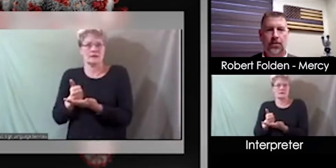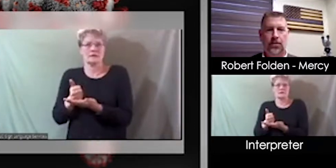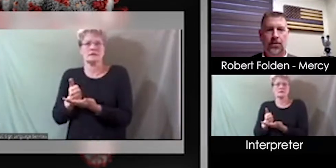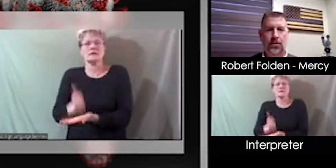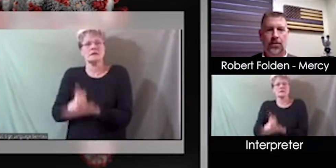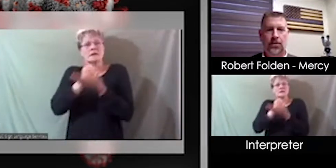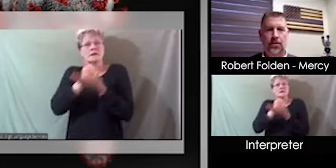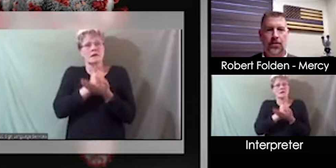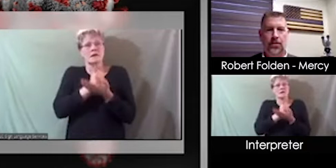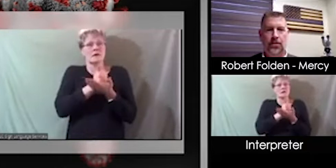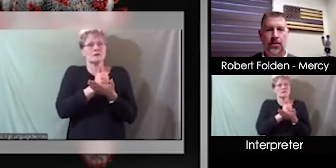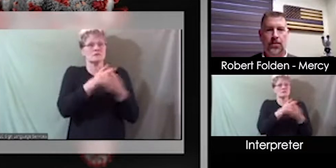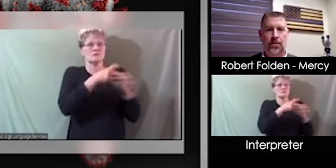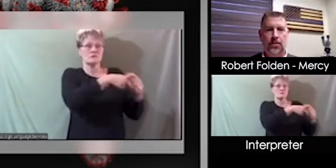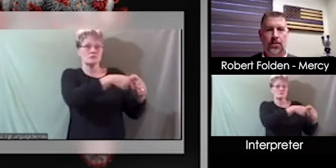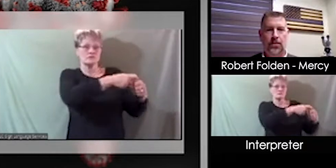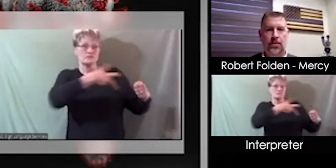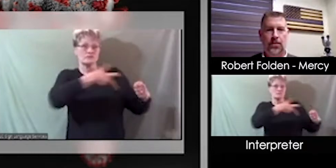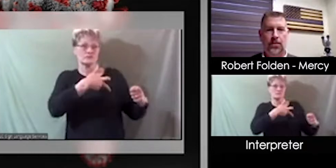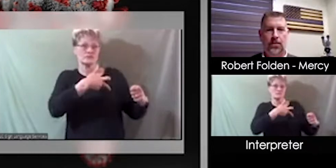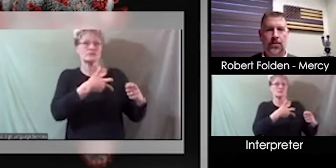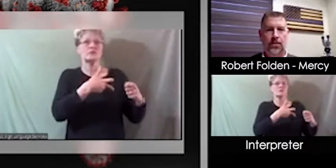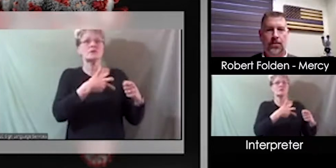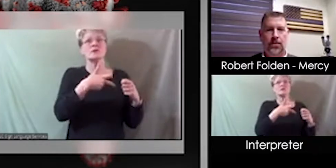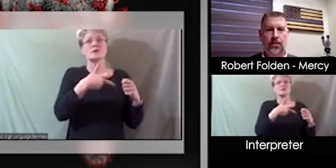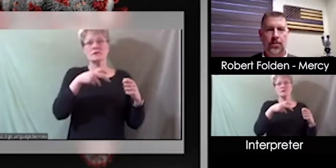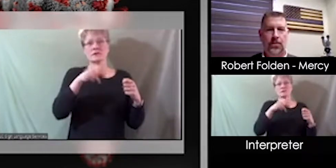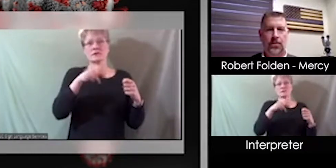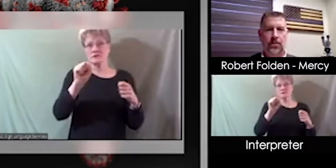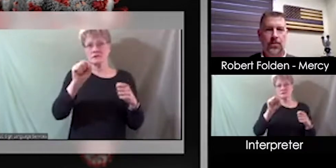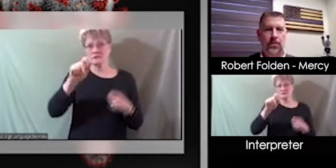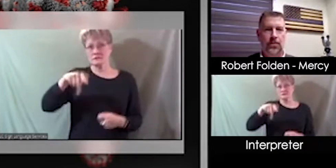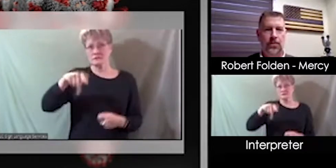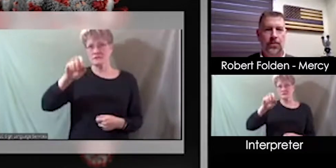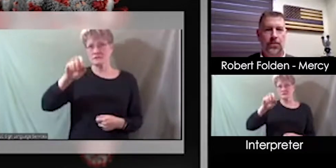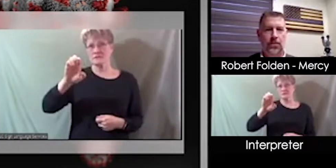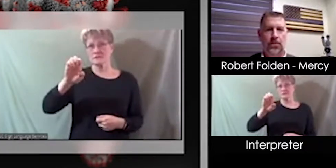specimen for testing. We learned that we're not the only